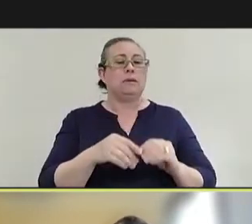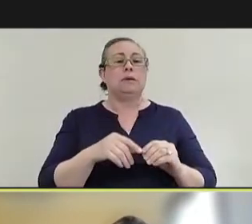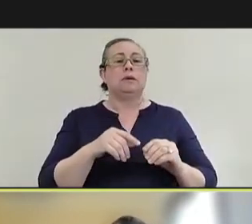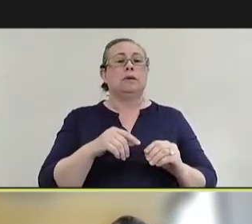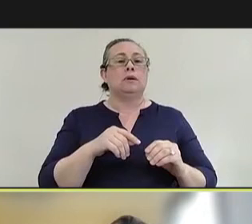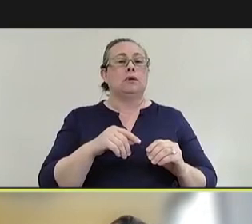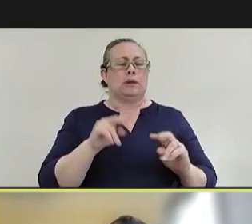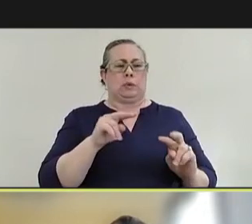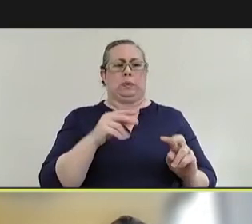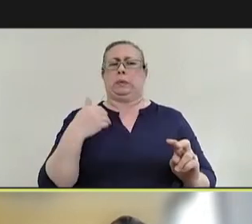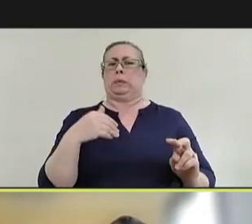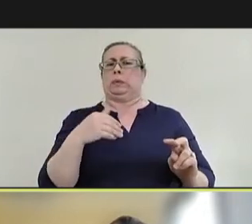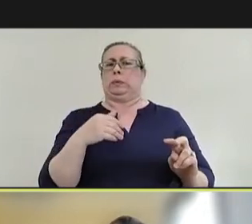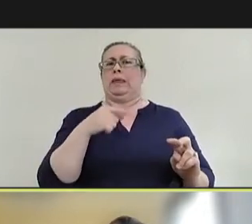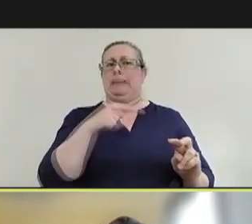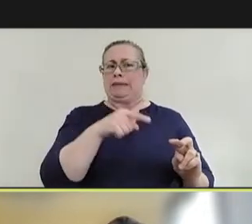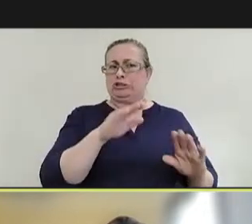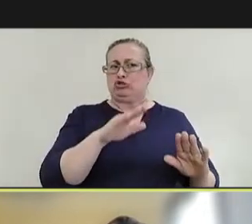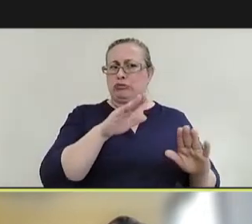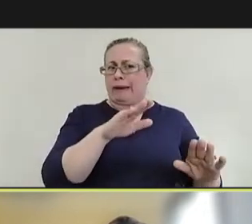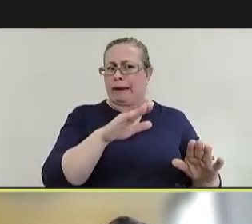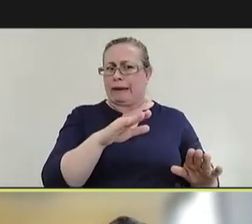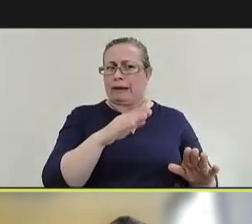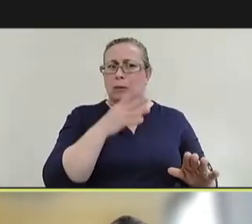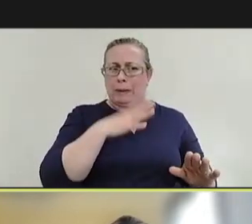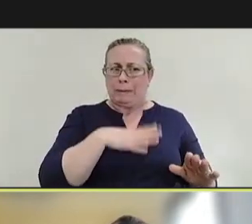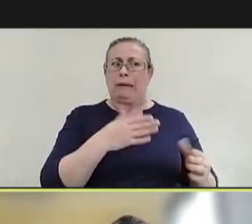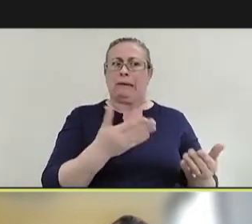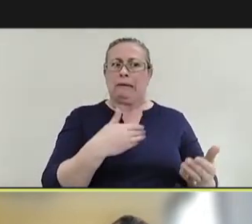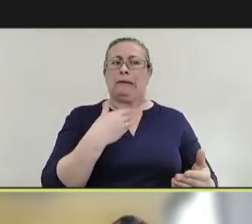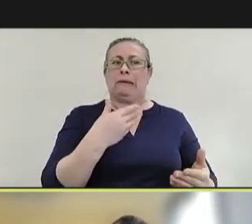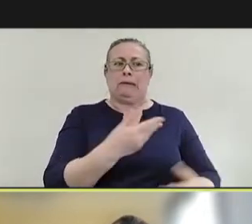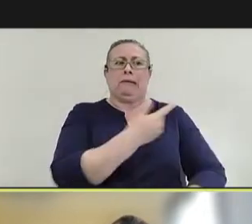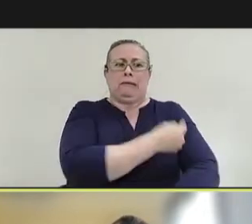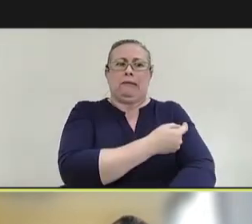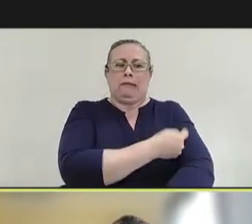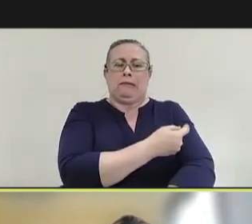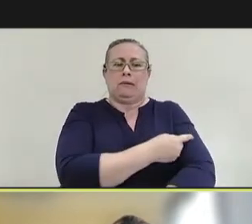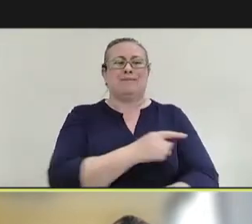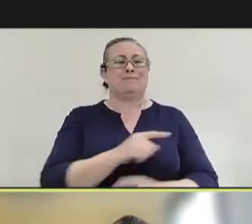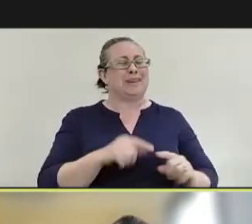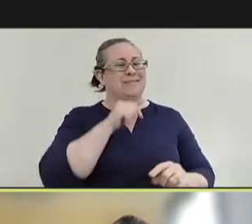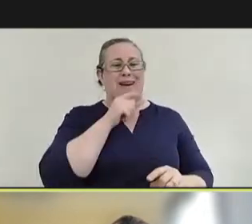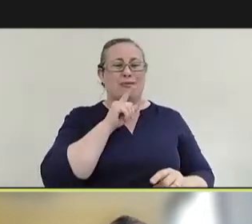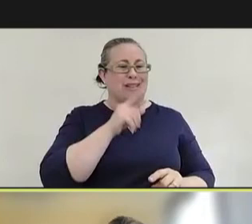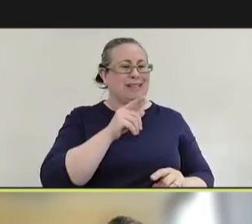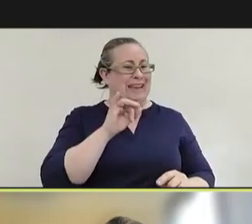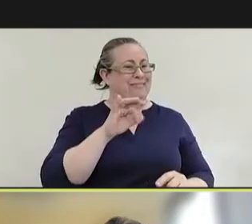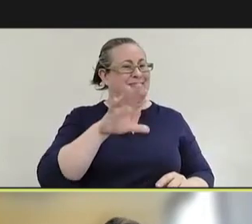wow, this is great. I mean, women are getting it, but not really. So if it's 50 percent, it hovers